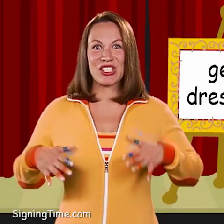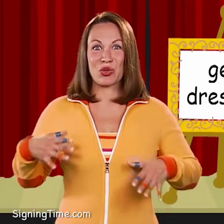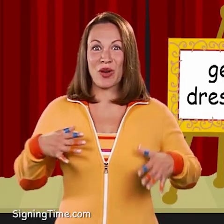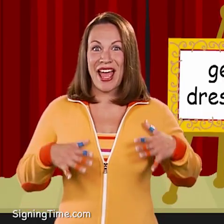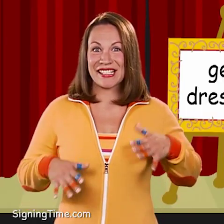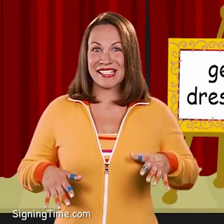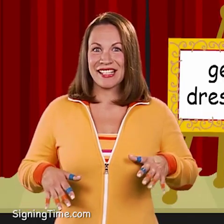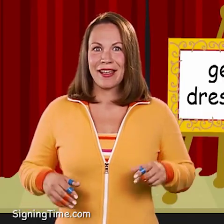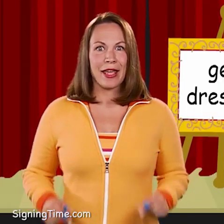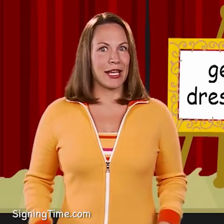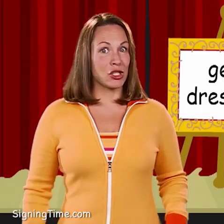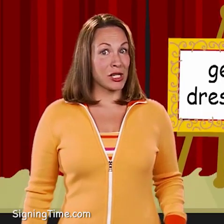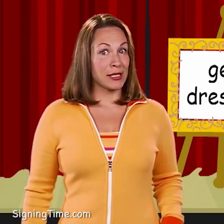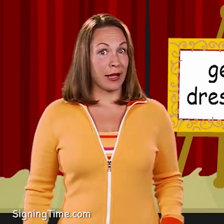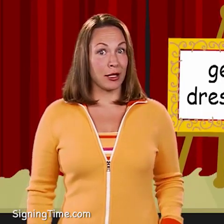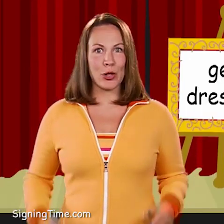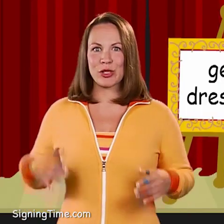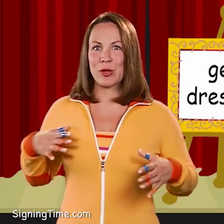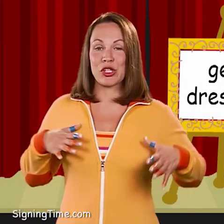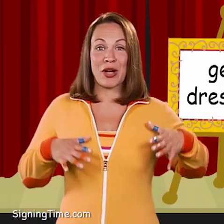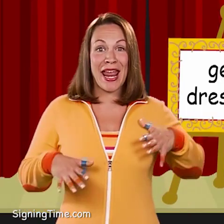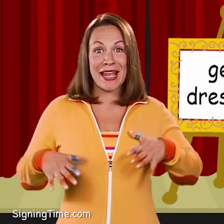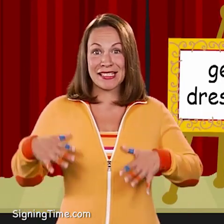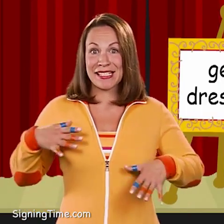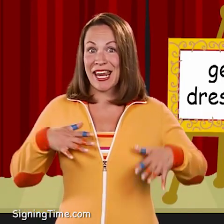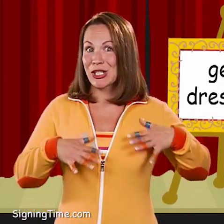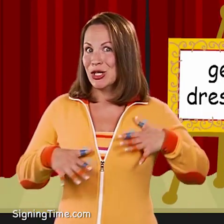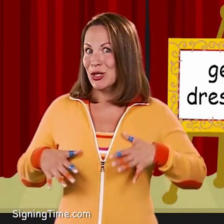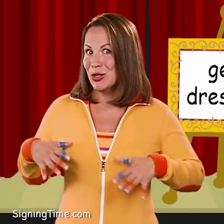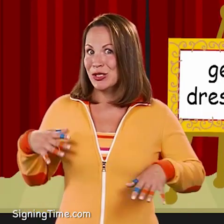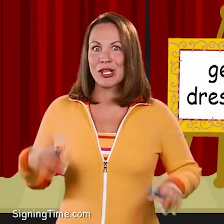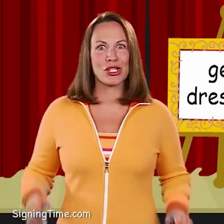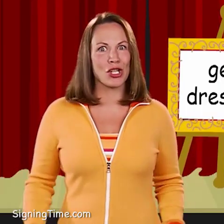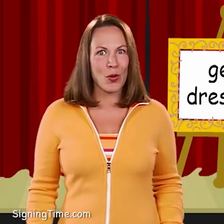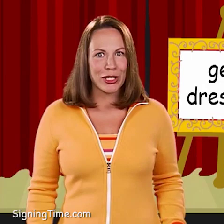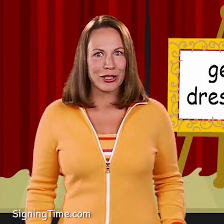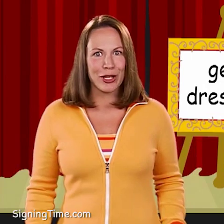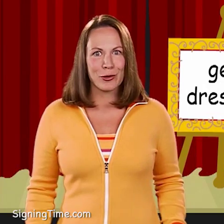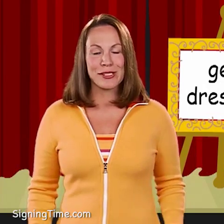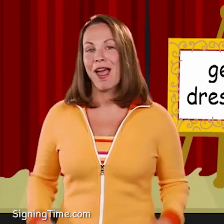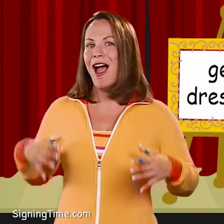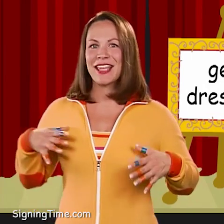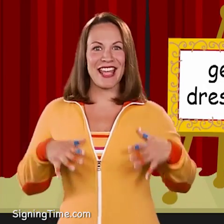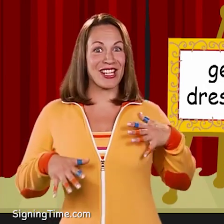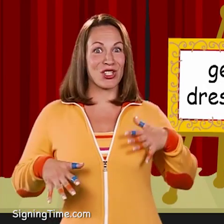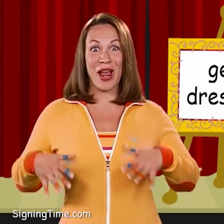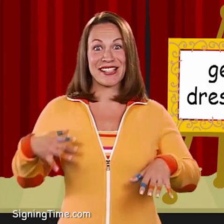Get dressed. It is just like ‘clothes,’ but your hands take turns showing your clothes. Get dressed!